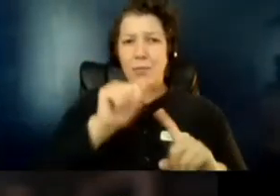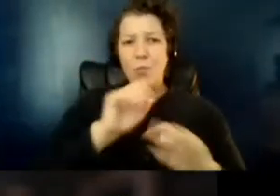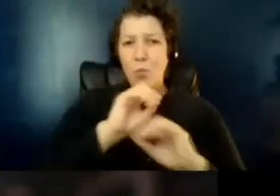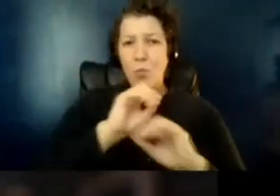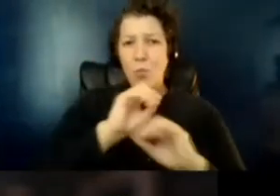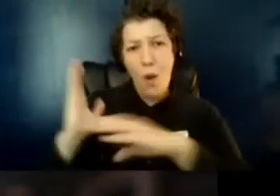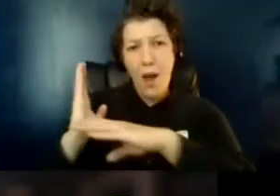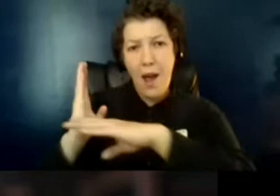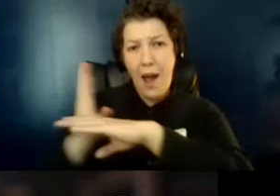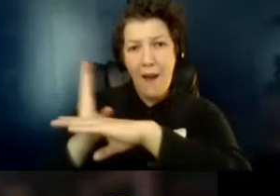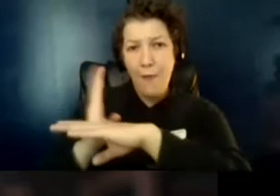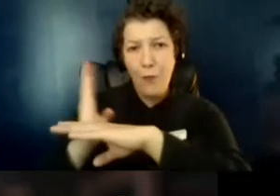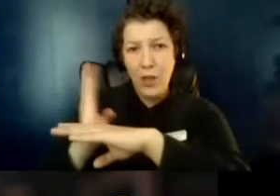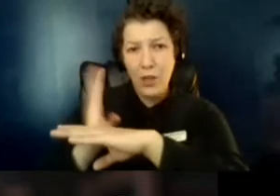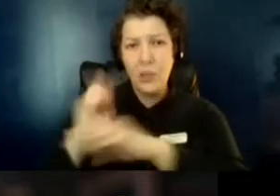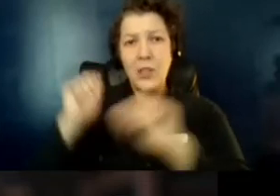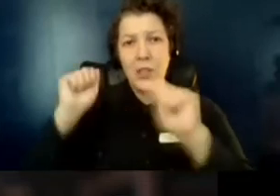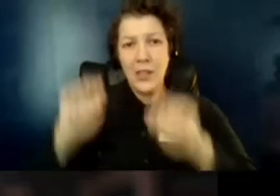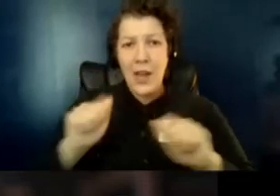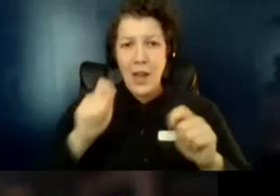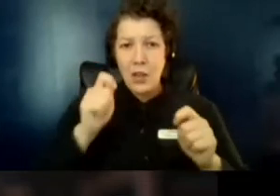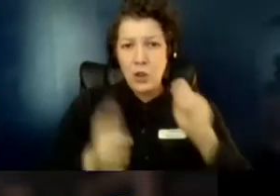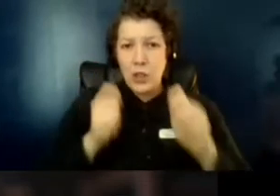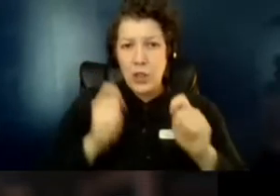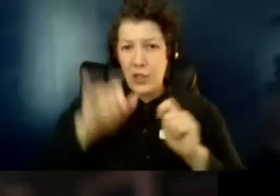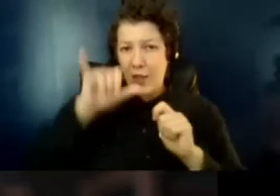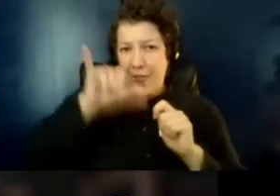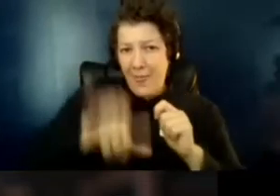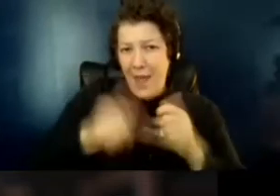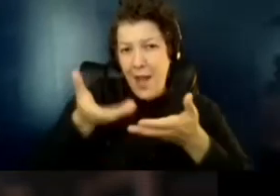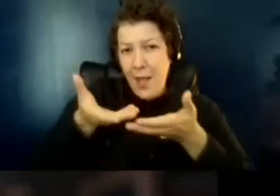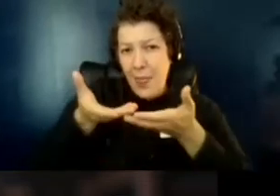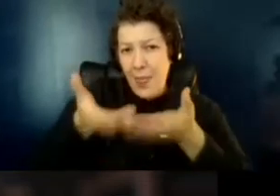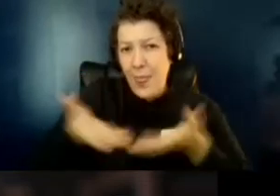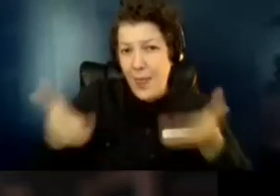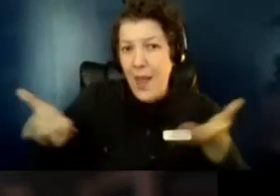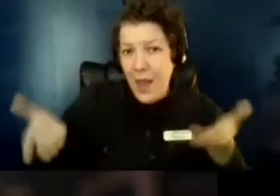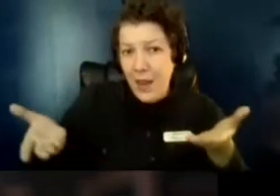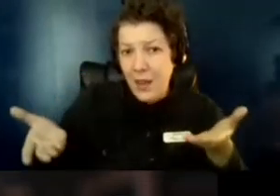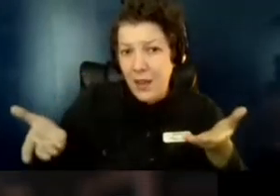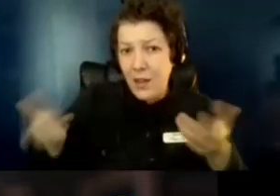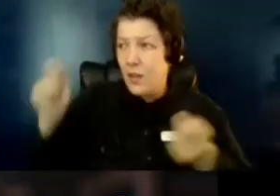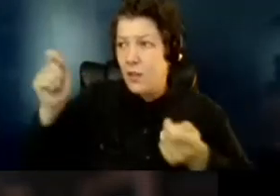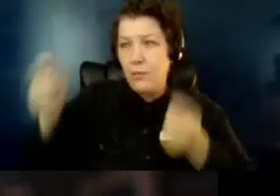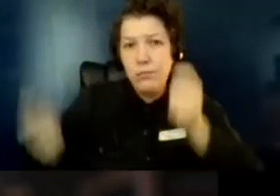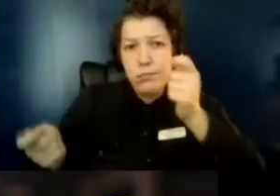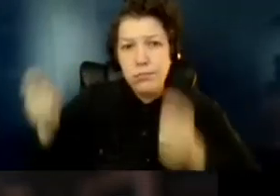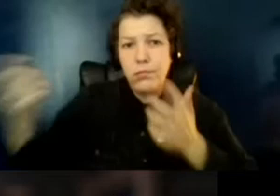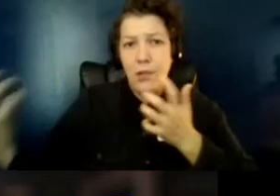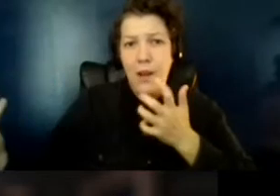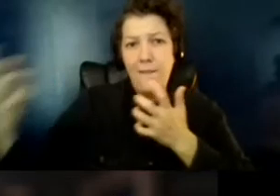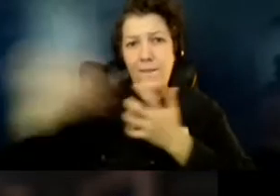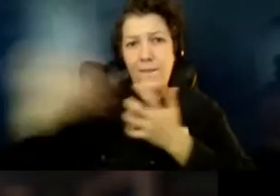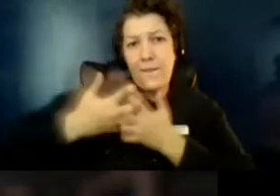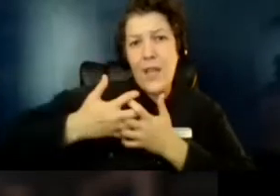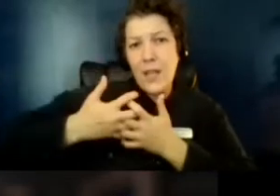creating a world where everything is adjustable to where we are, not requiring that we fit